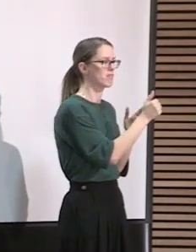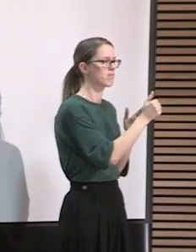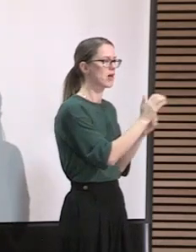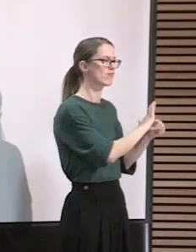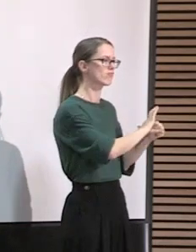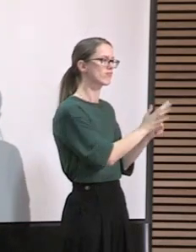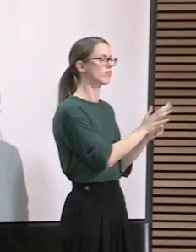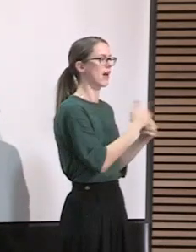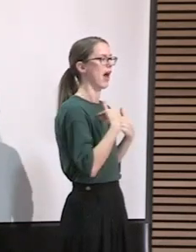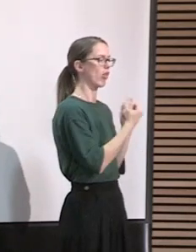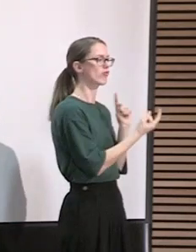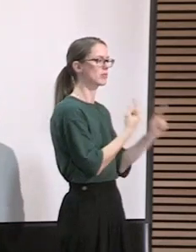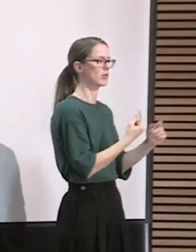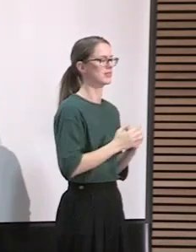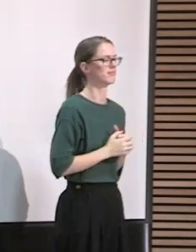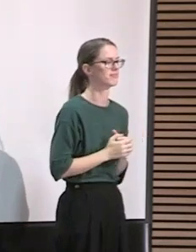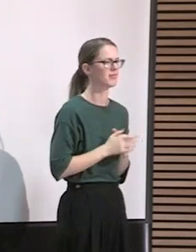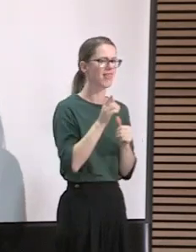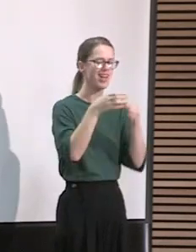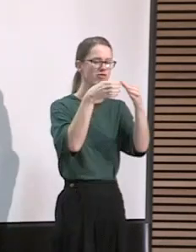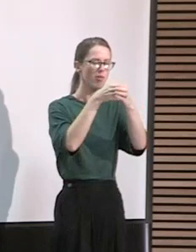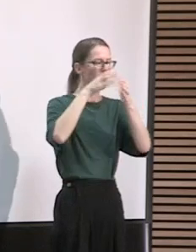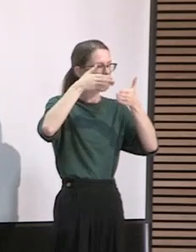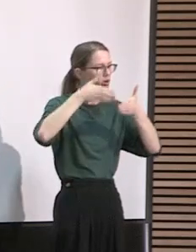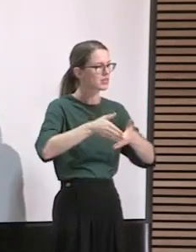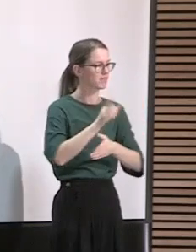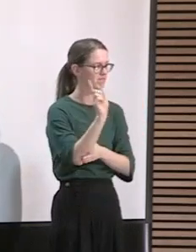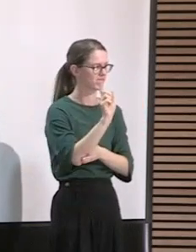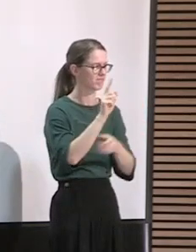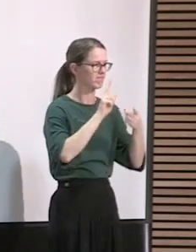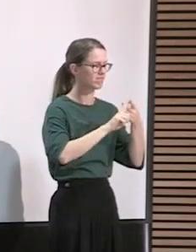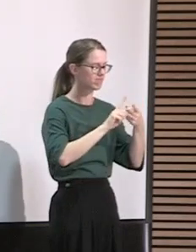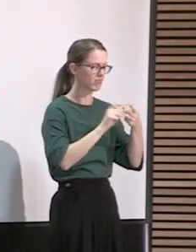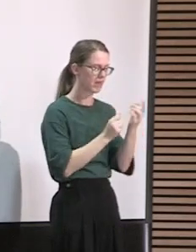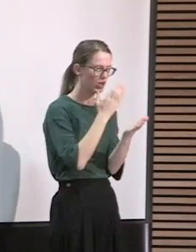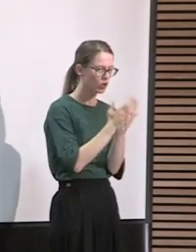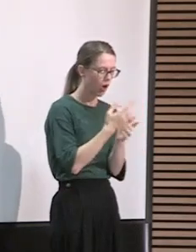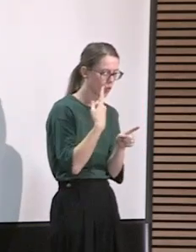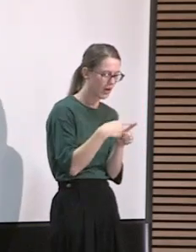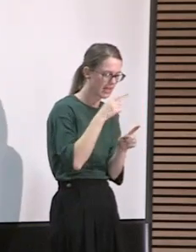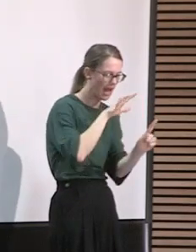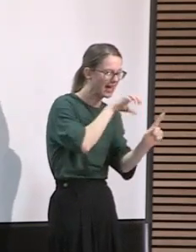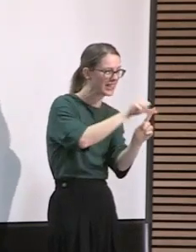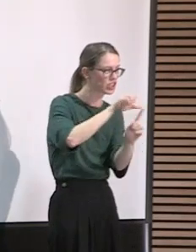Health, which continues to perform well in its leadership of the COVID-19 health